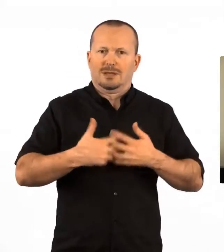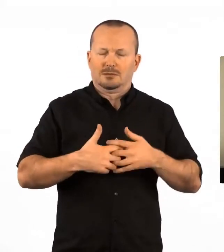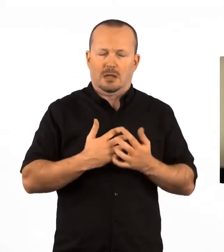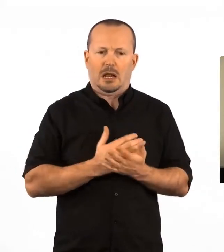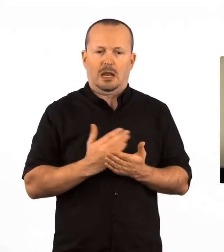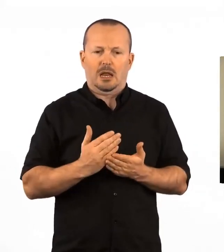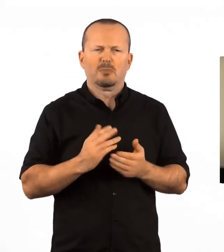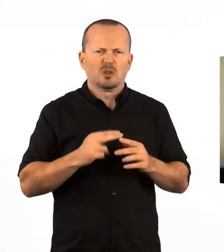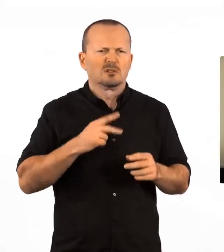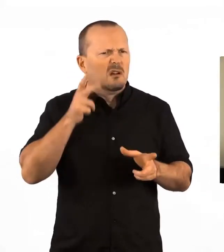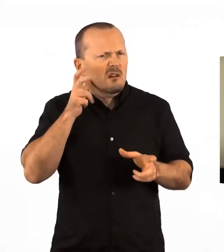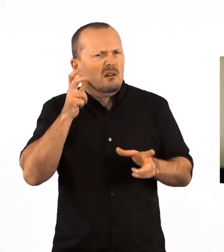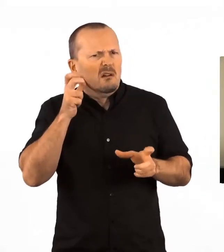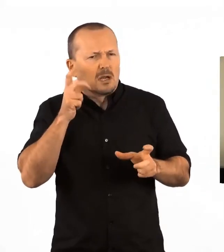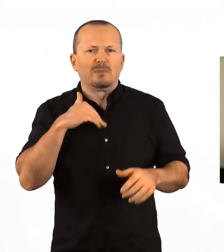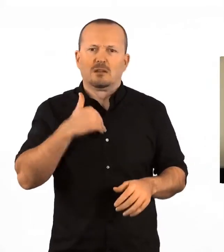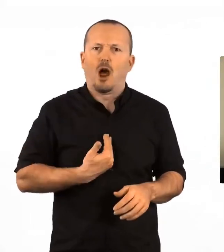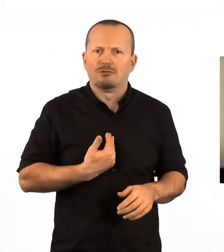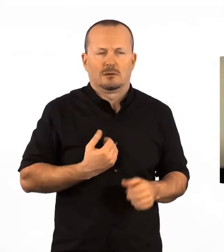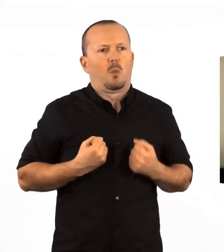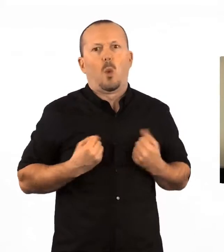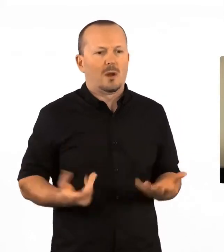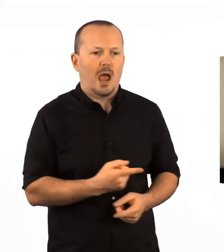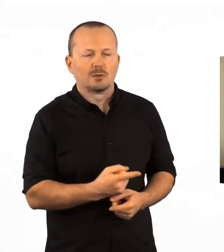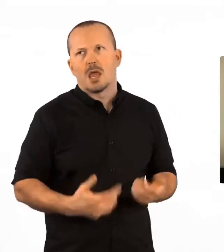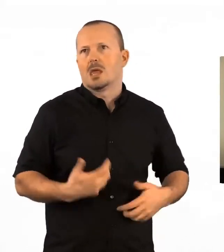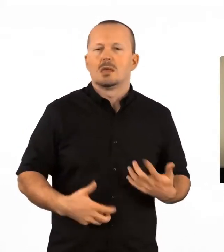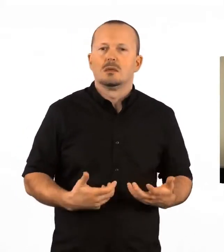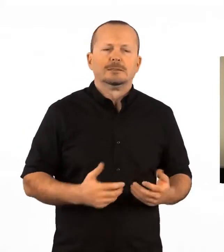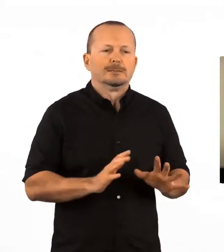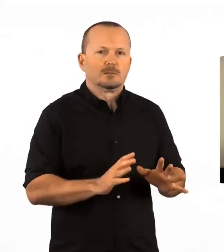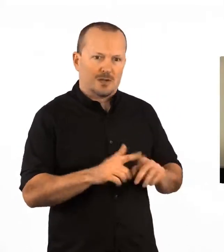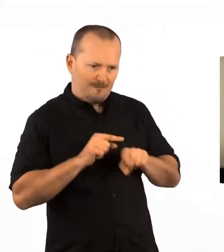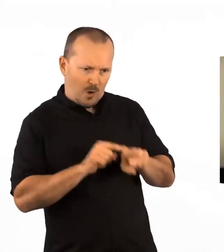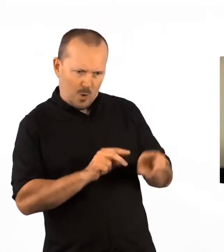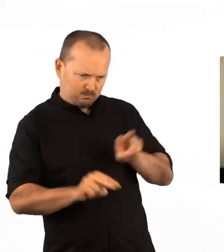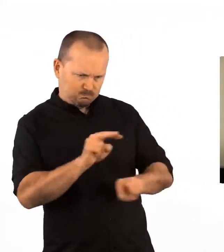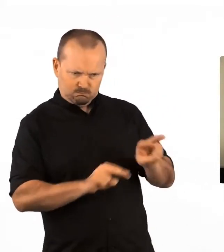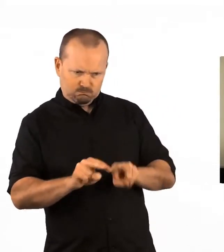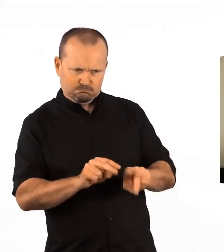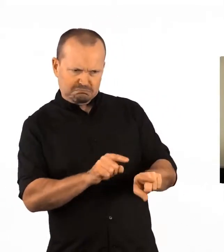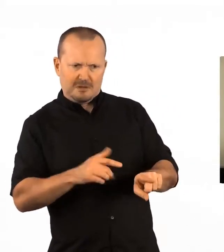very tired, aided hearing is really exhausting so we kind of needed to take his cues on that